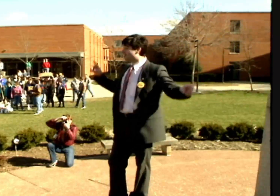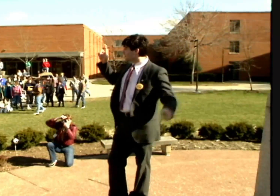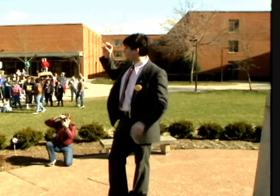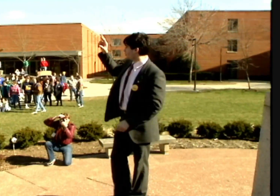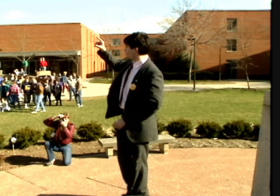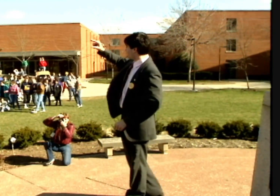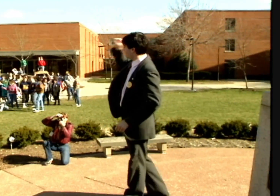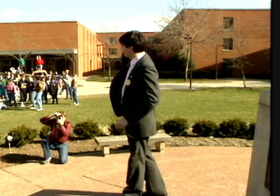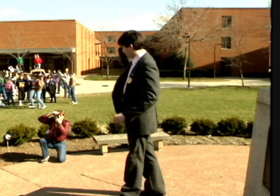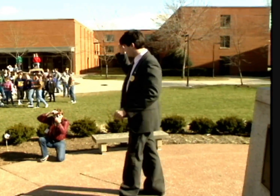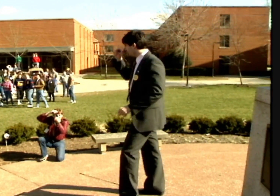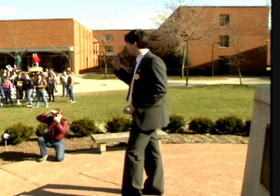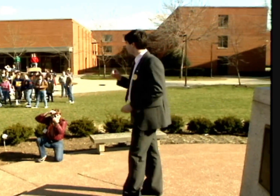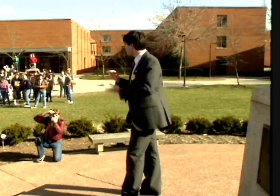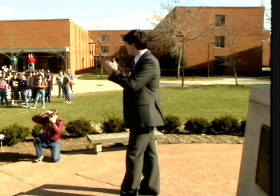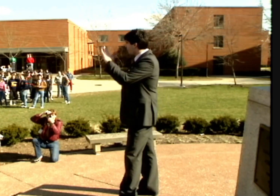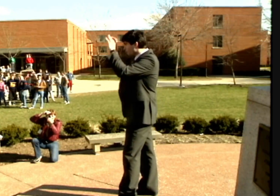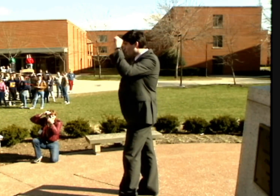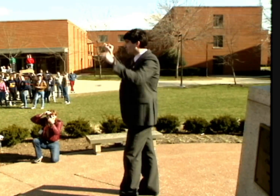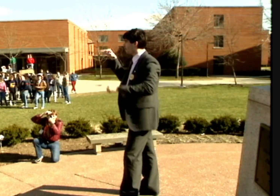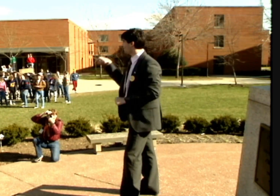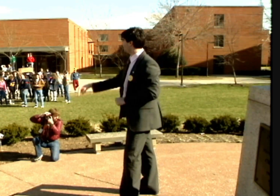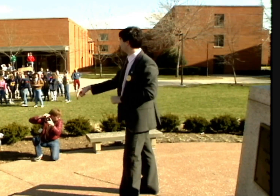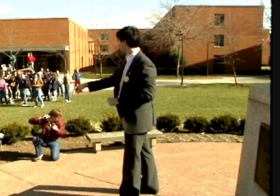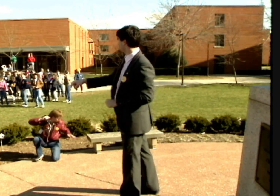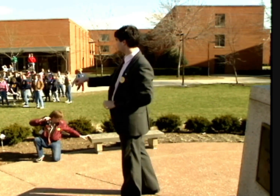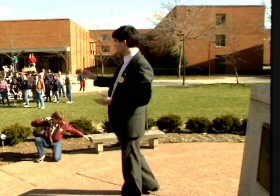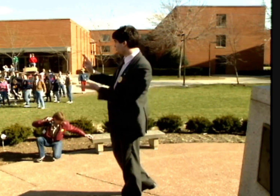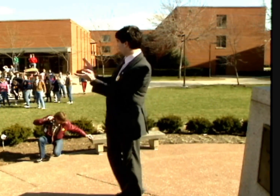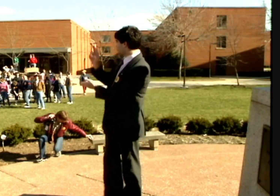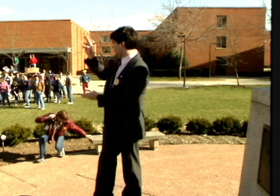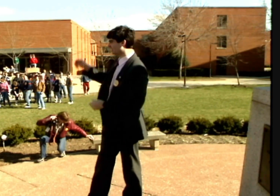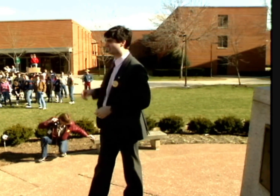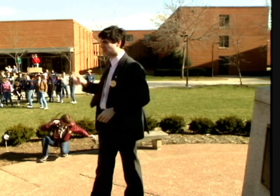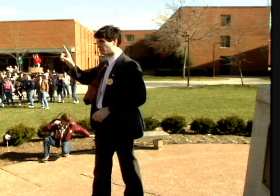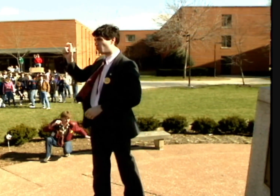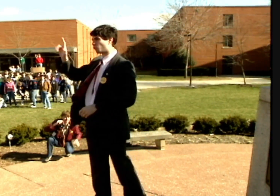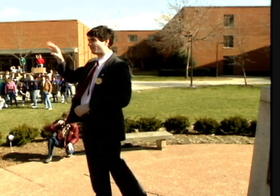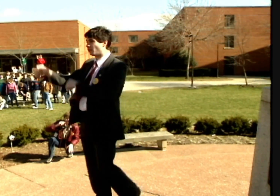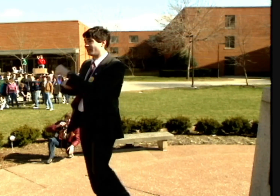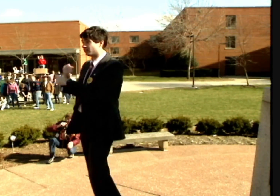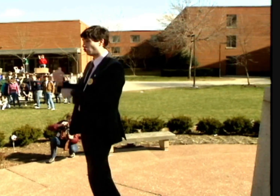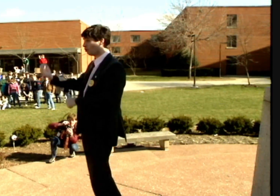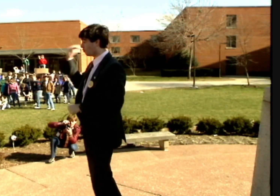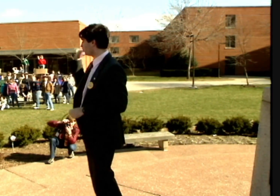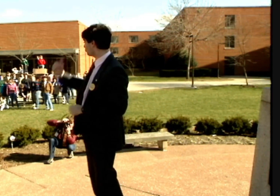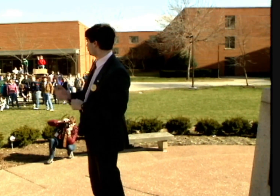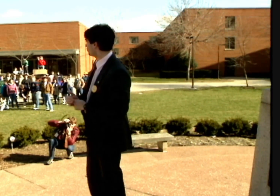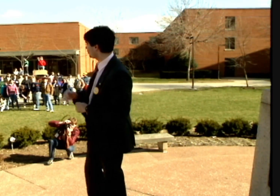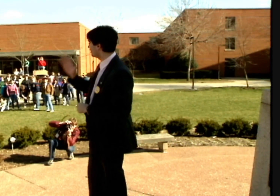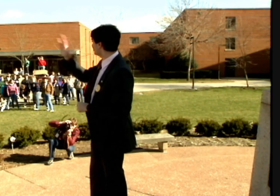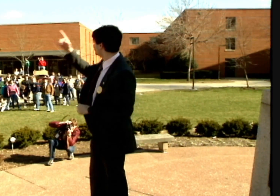Fred Weiner: Dr. Gallaudet became president of this university 124 years ago.